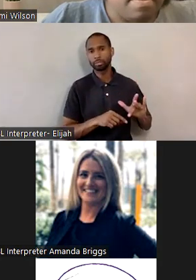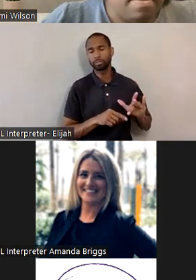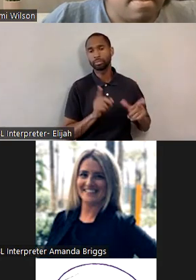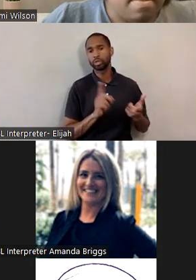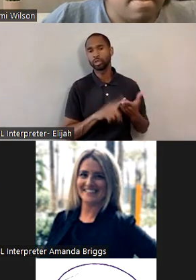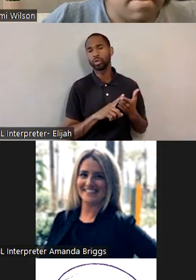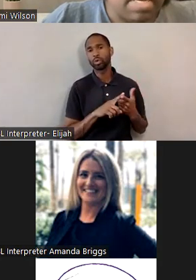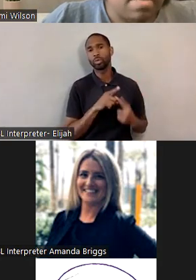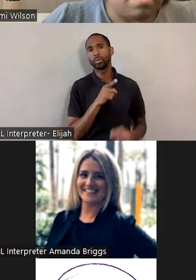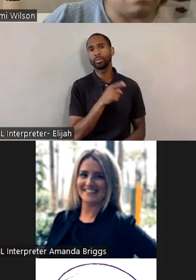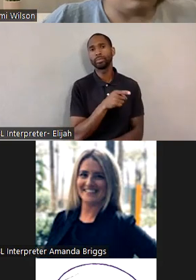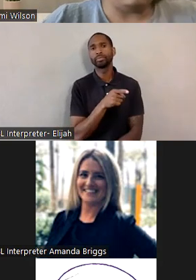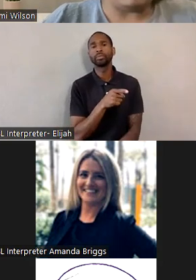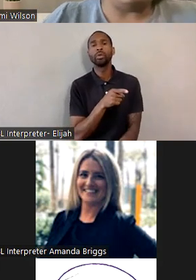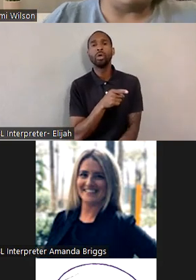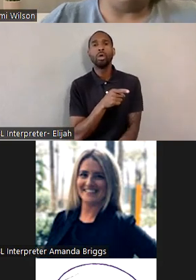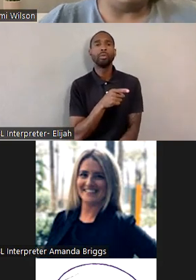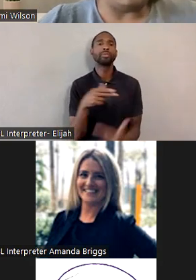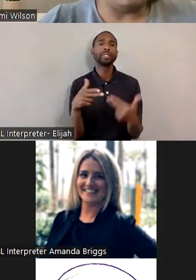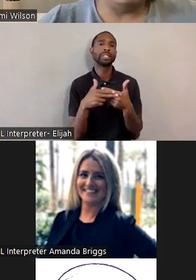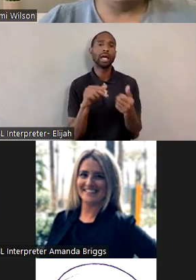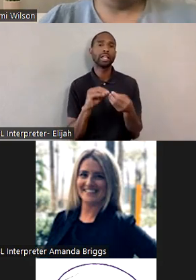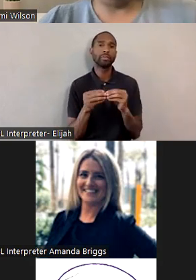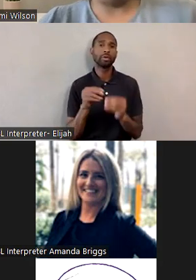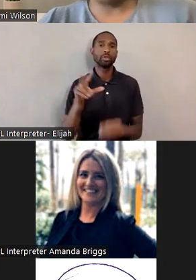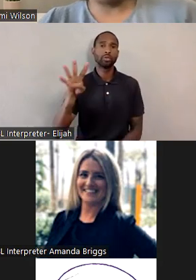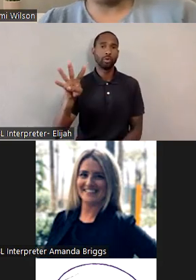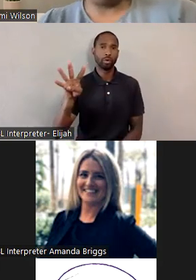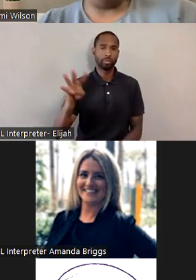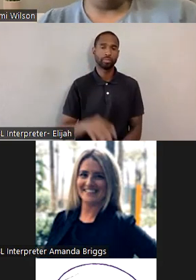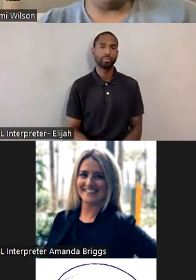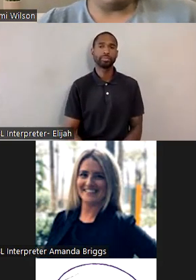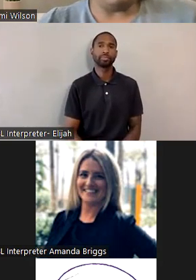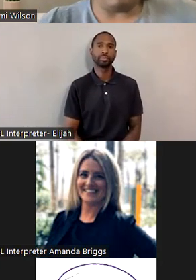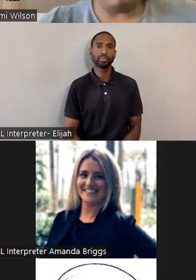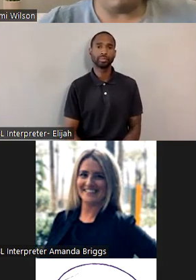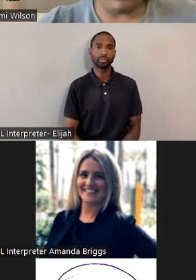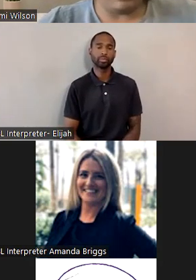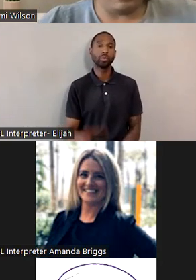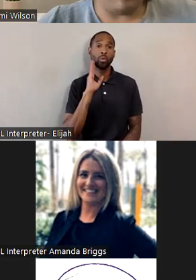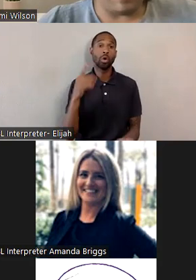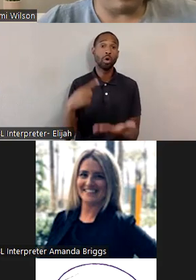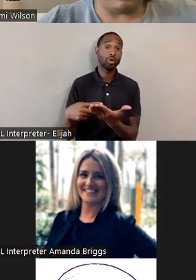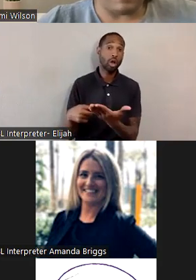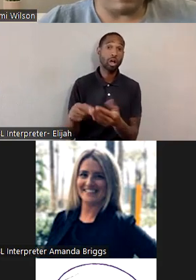slide 34. And we're gonna talk quickly about Xylazine,